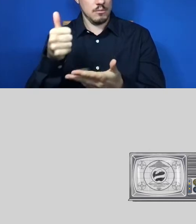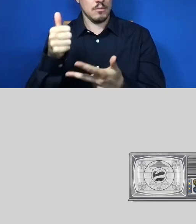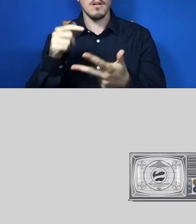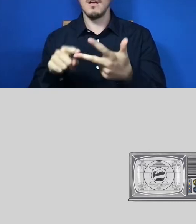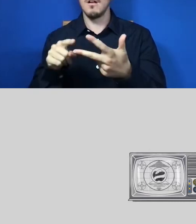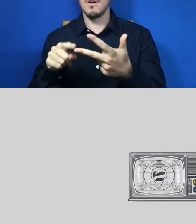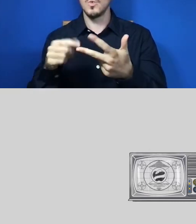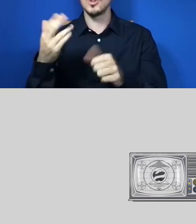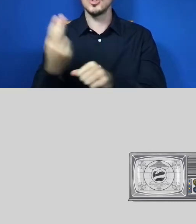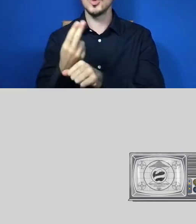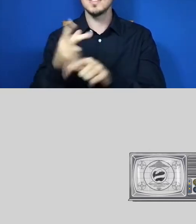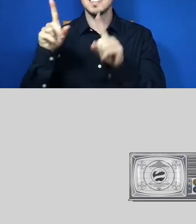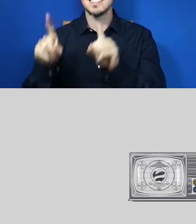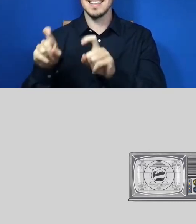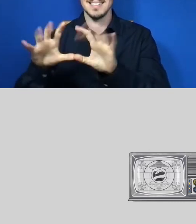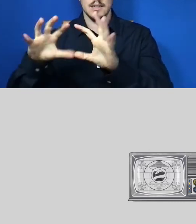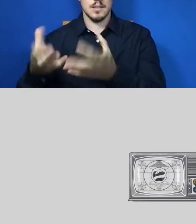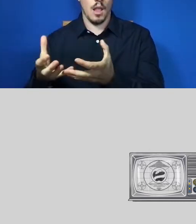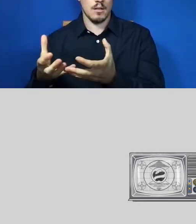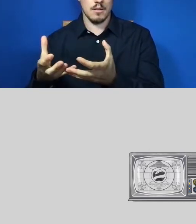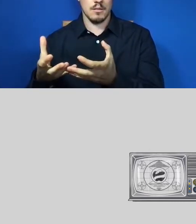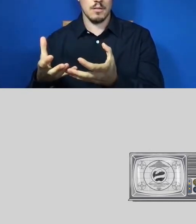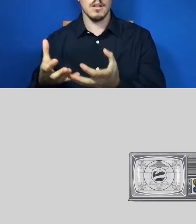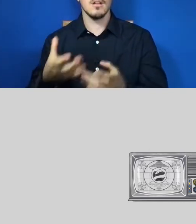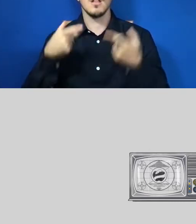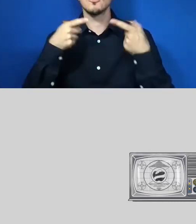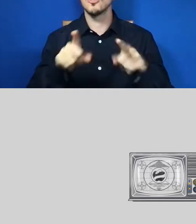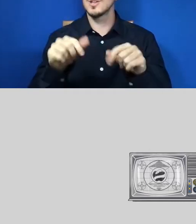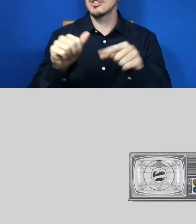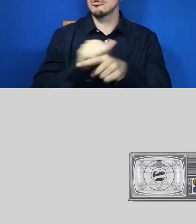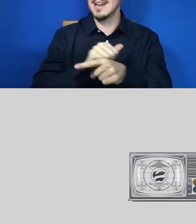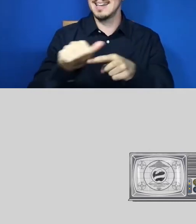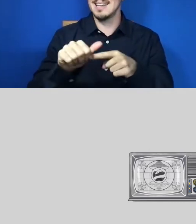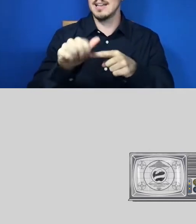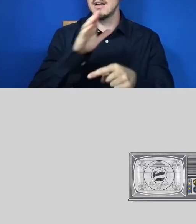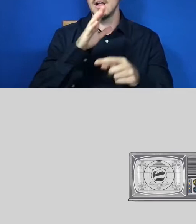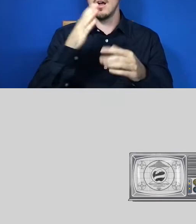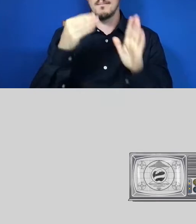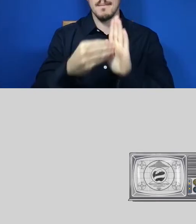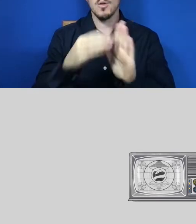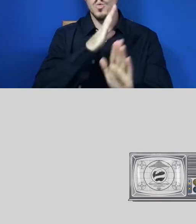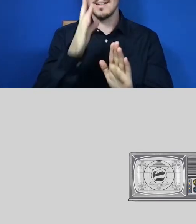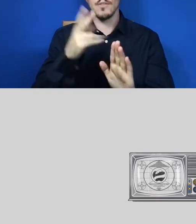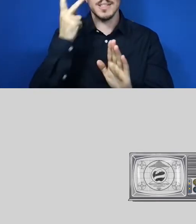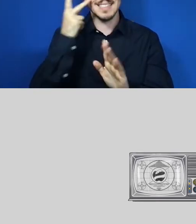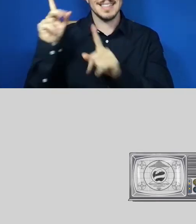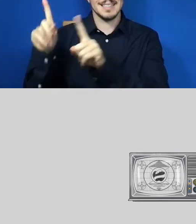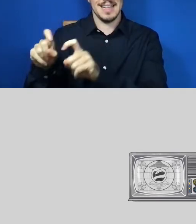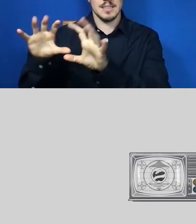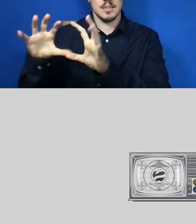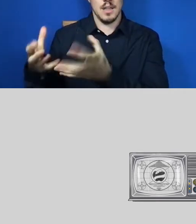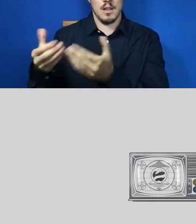we'll use the 15% of testing dataset. During training, our model will never see the testing set.